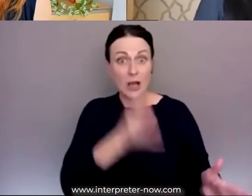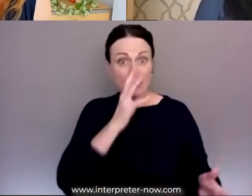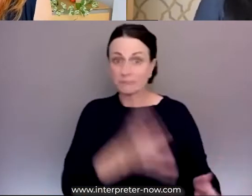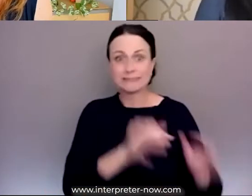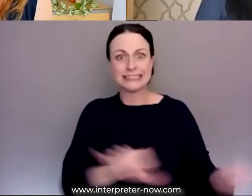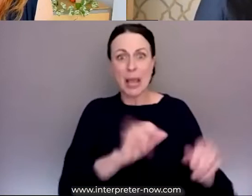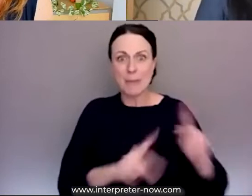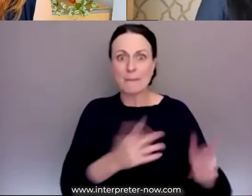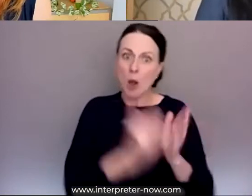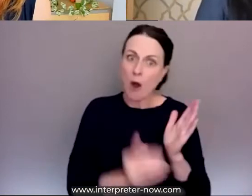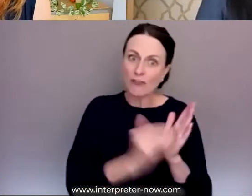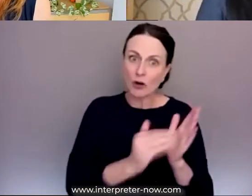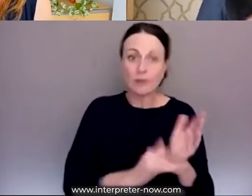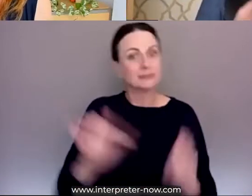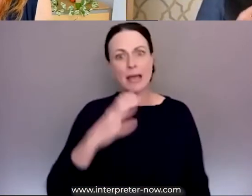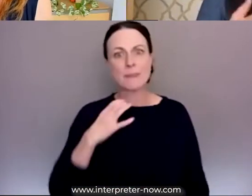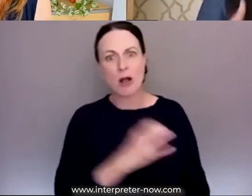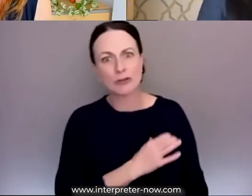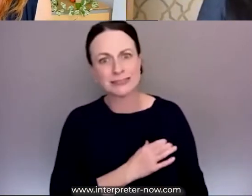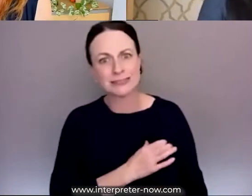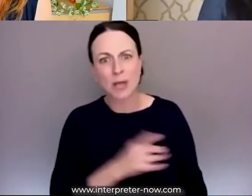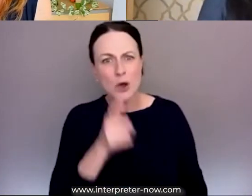you look at the makeup of our Congress. That's not what they're looking for.